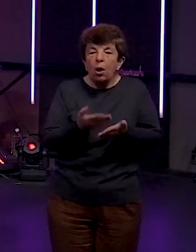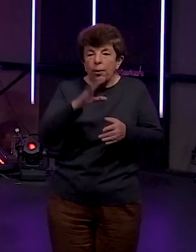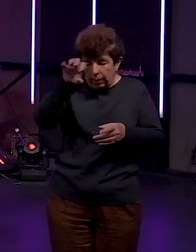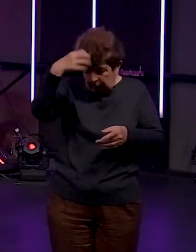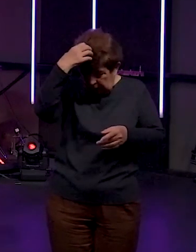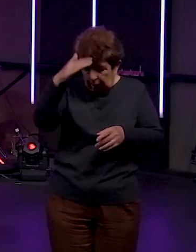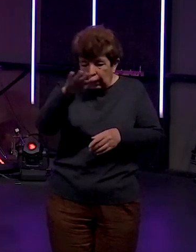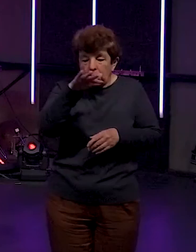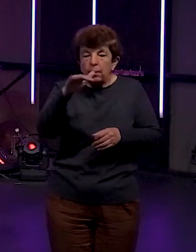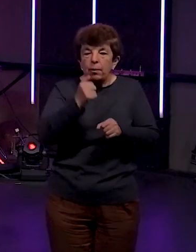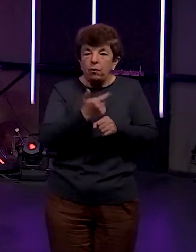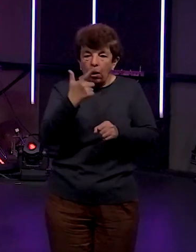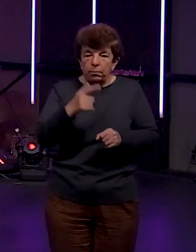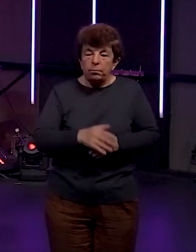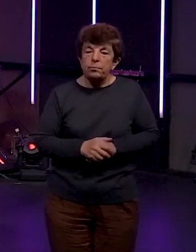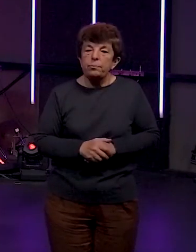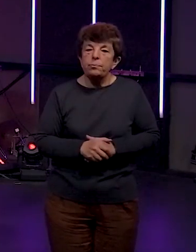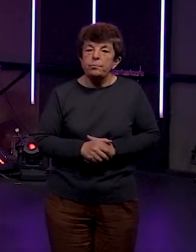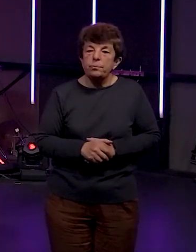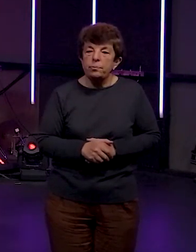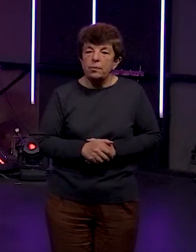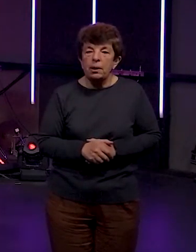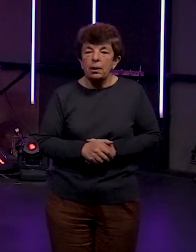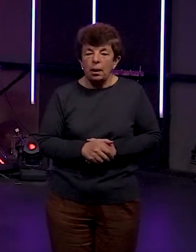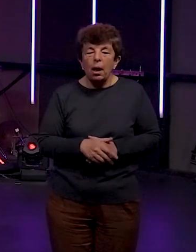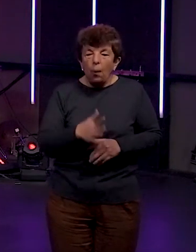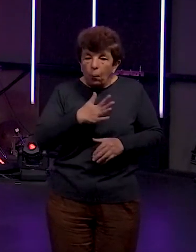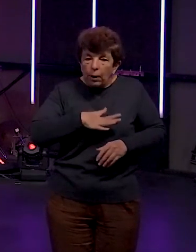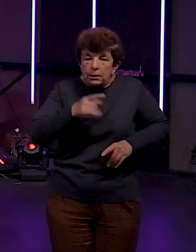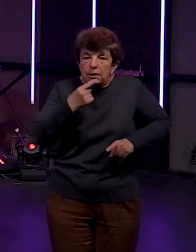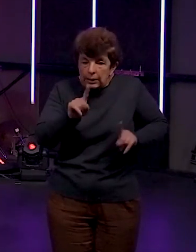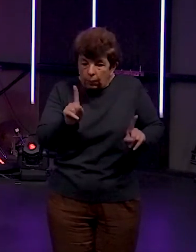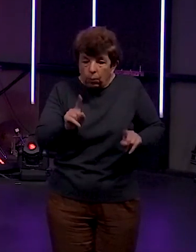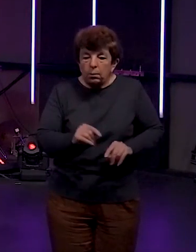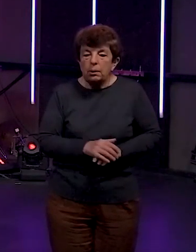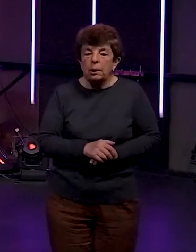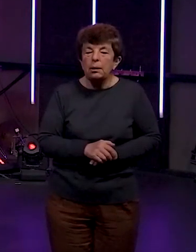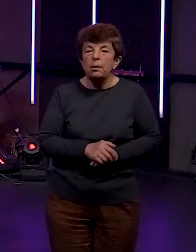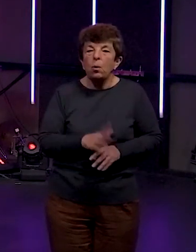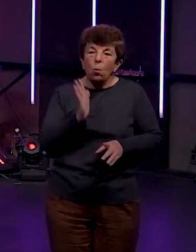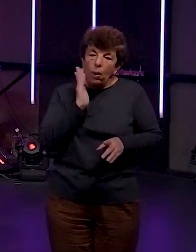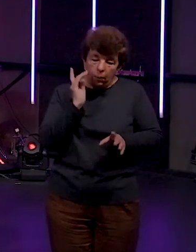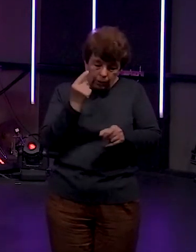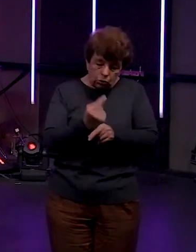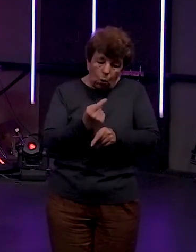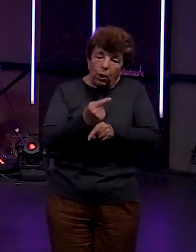God. But suffice to say that when we are talking about the kingdom of God